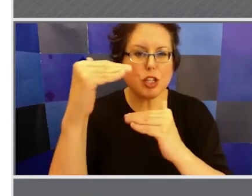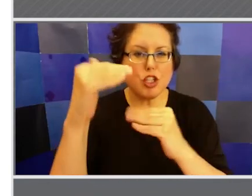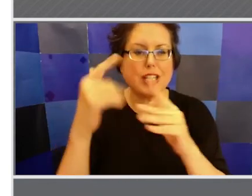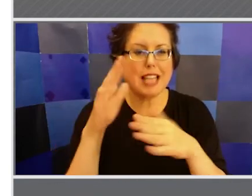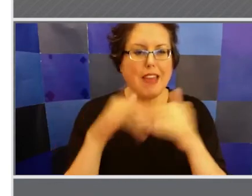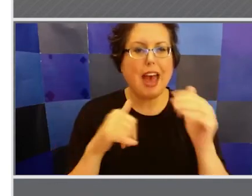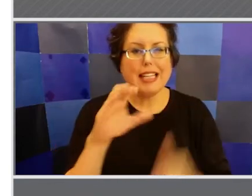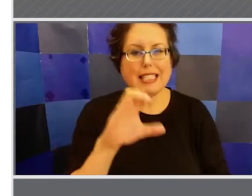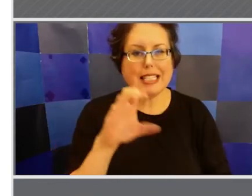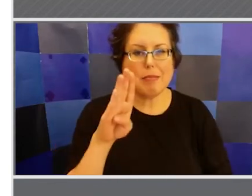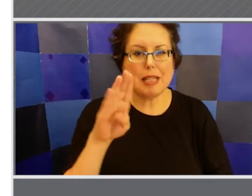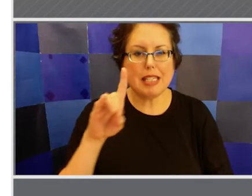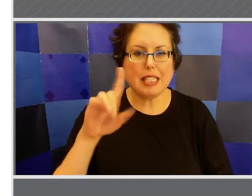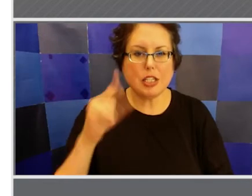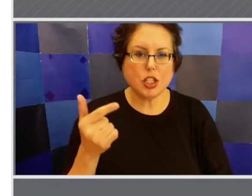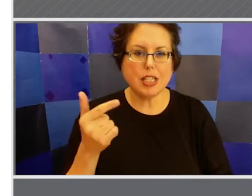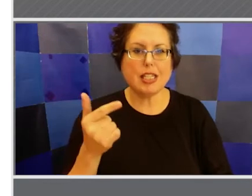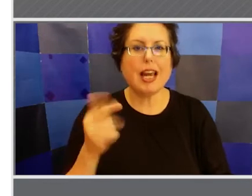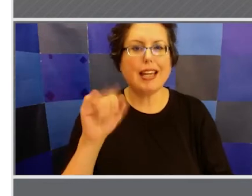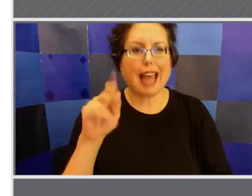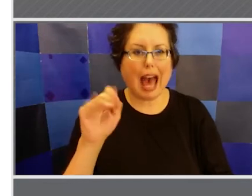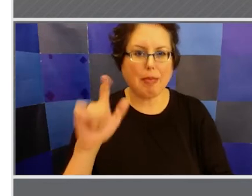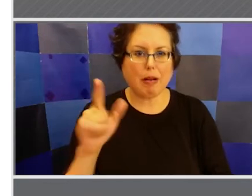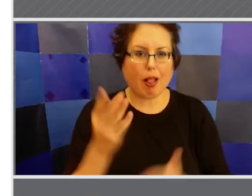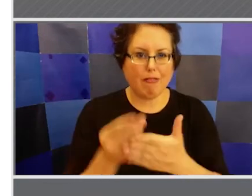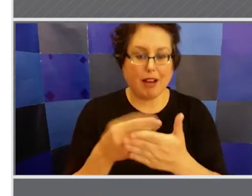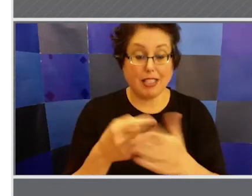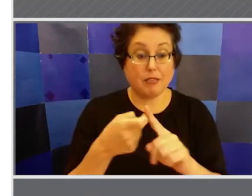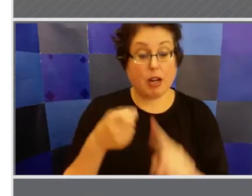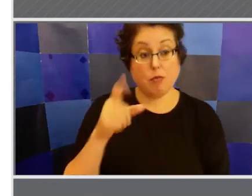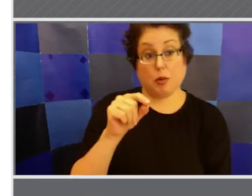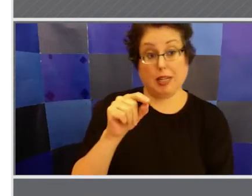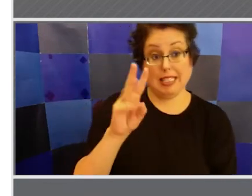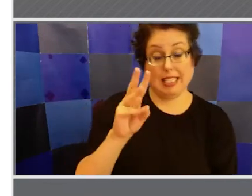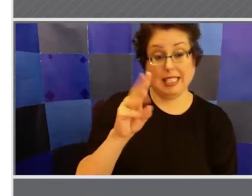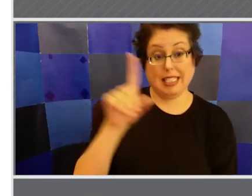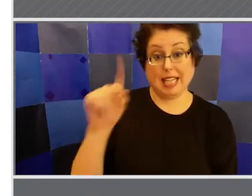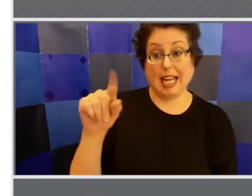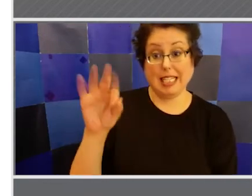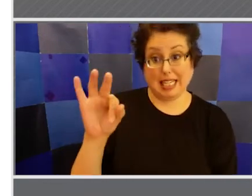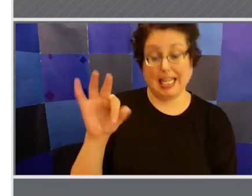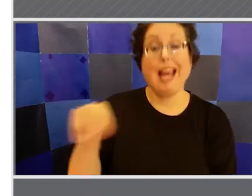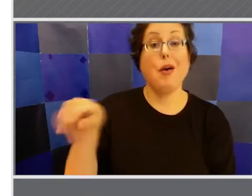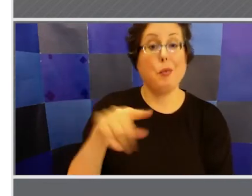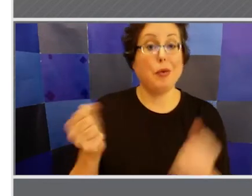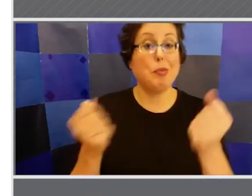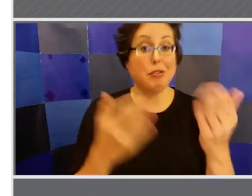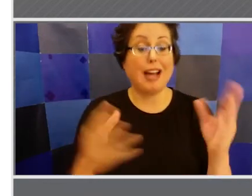funds from 2016 to 2019 poi traditionally provide was provided more PAYGO dollars than